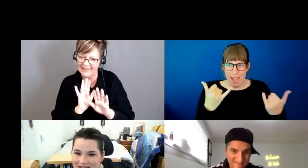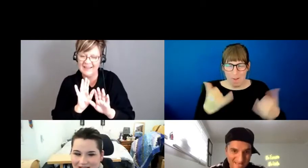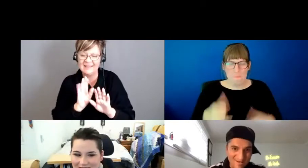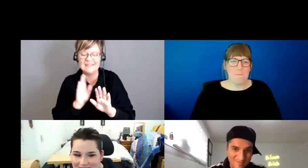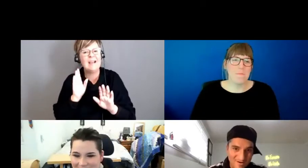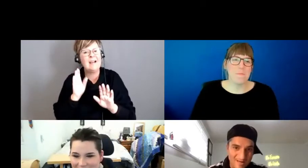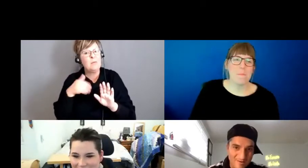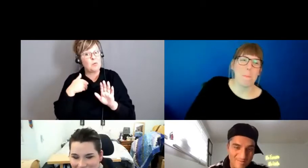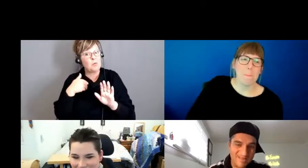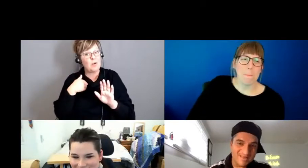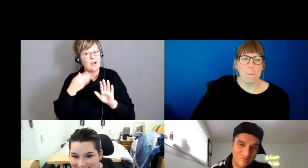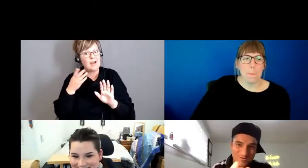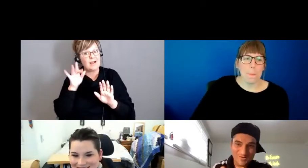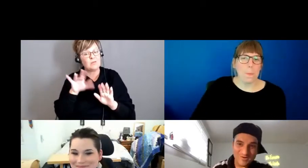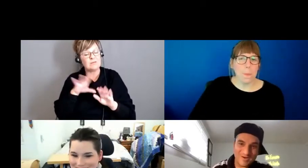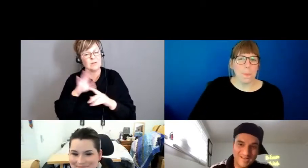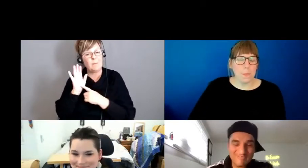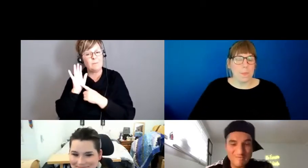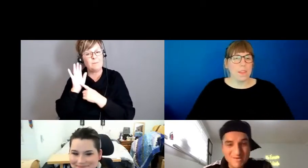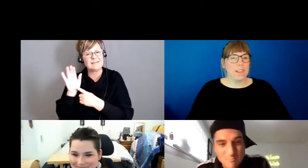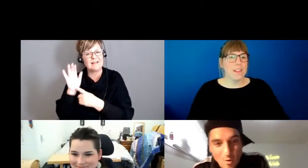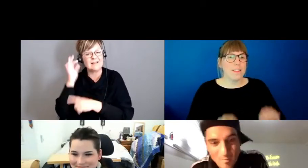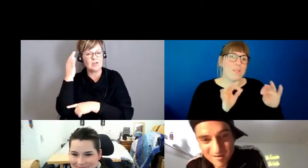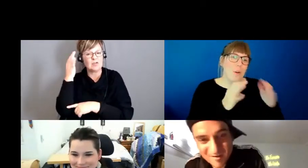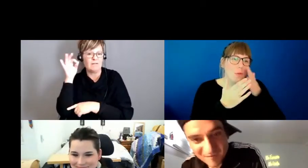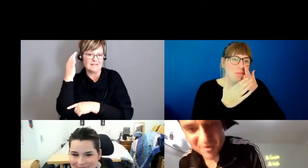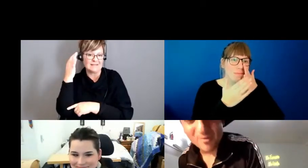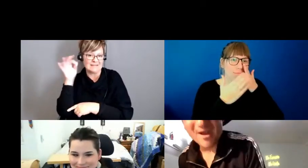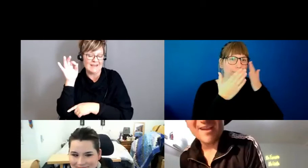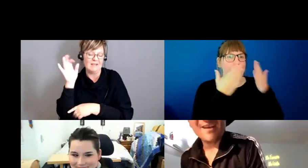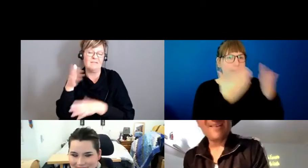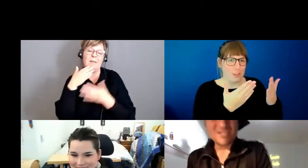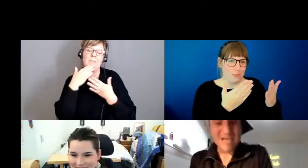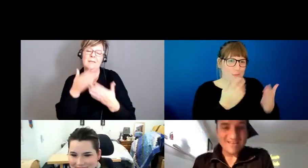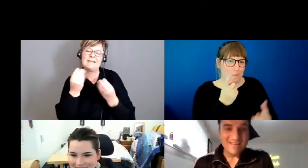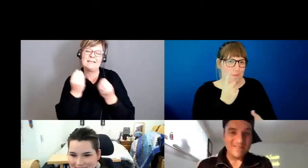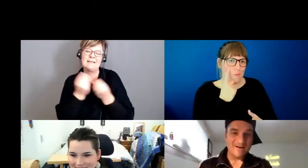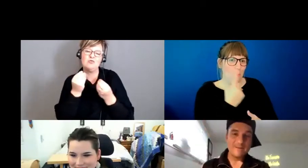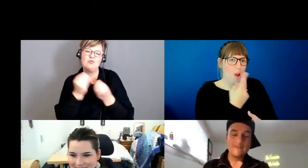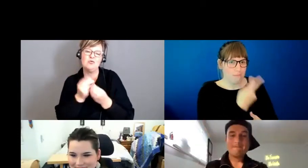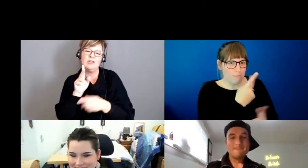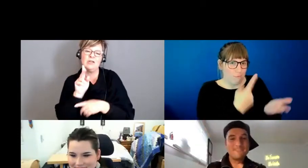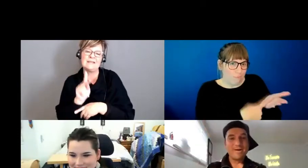TO SAY THANK YOU FOR ALLOWING ME TO OR GIVING ME THIS MOMENT FOR YOU AND I TO CHAT TOGETHER.